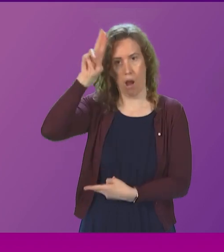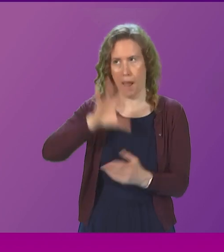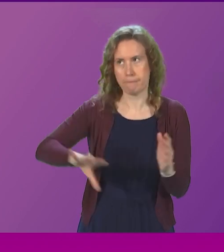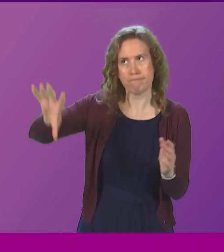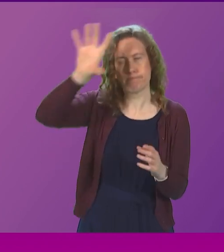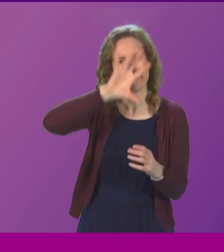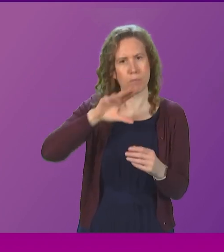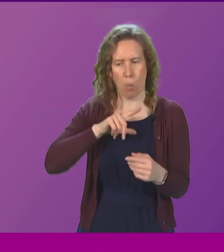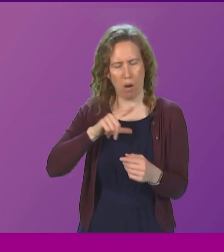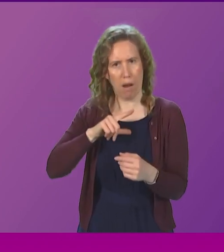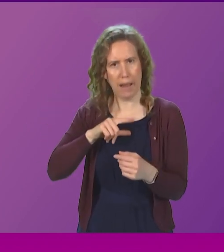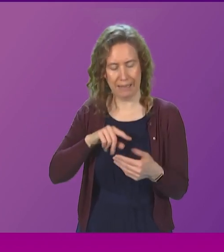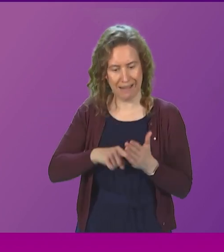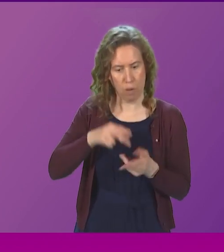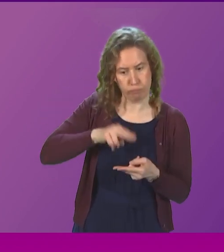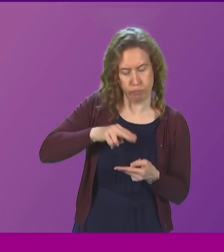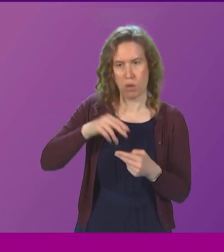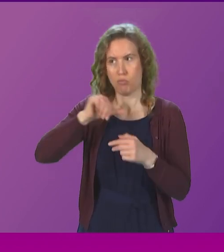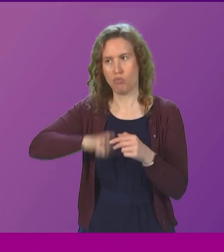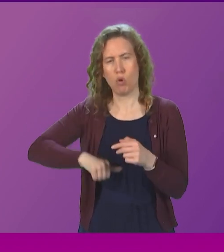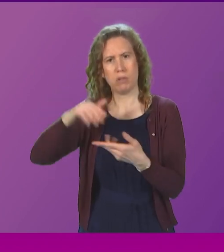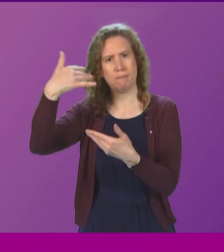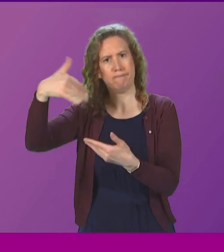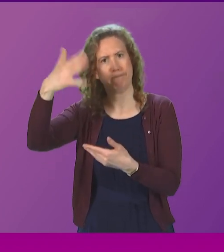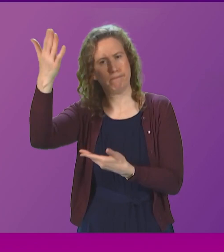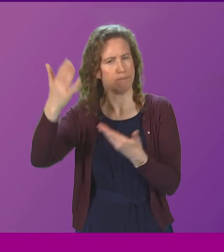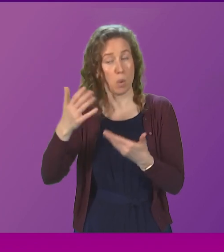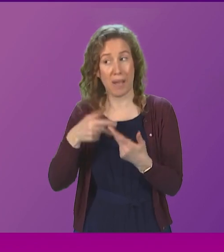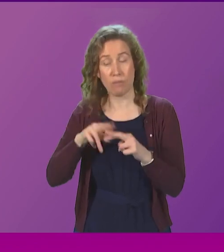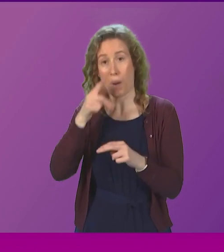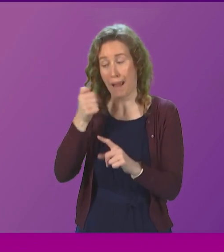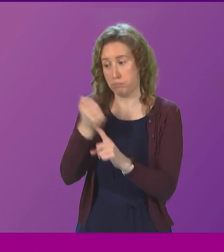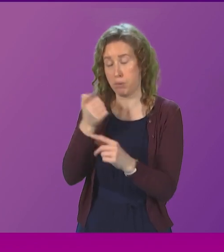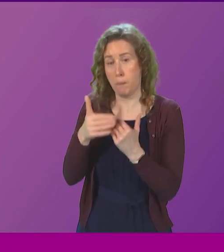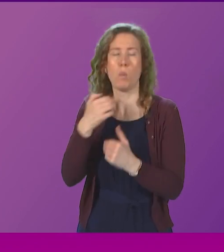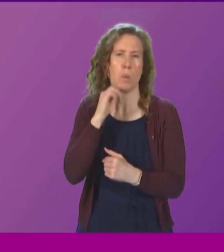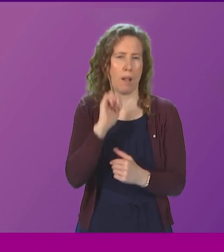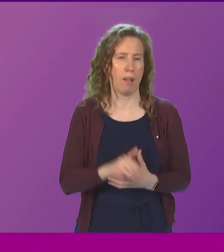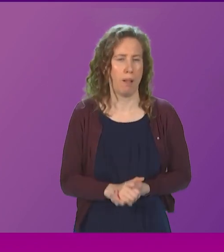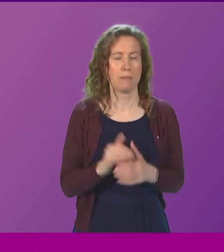If there are any further representations that we can make on the issue, I will make sure